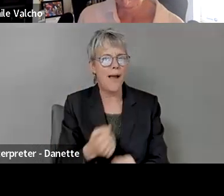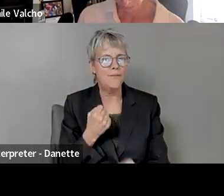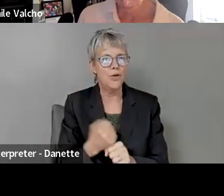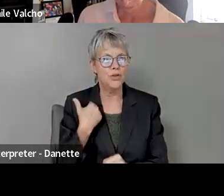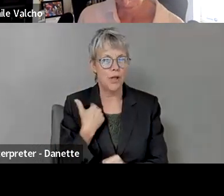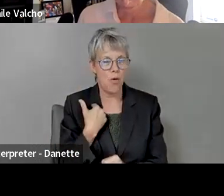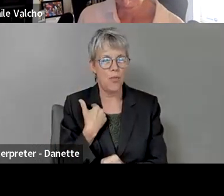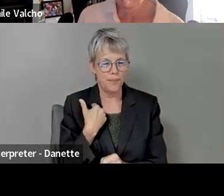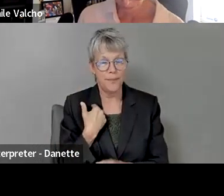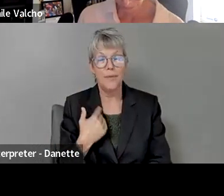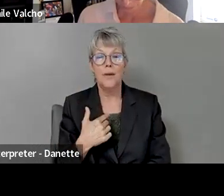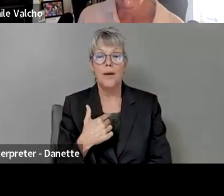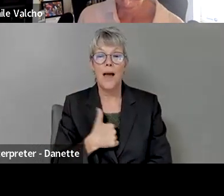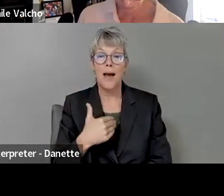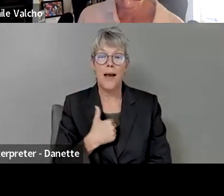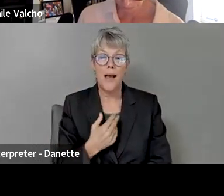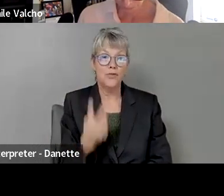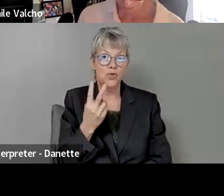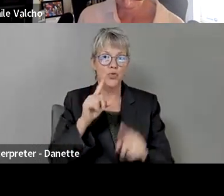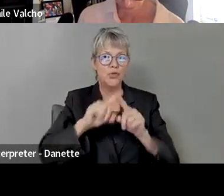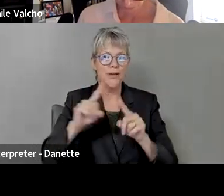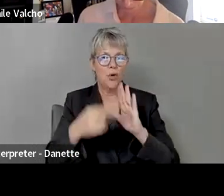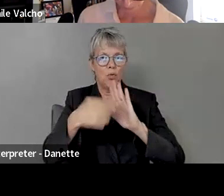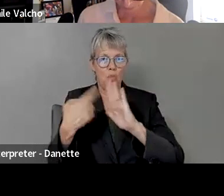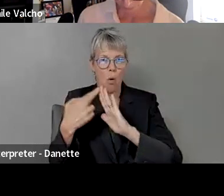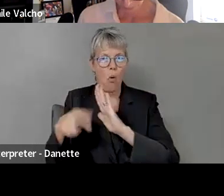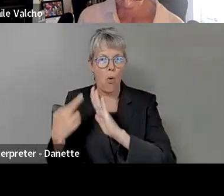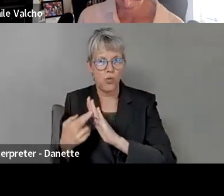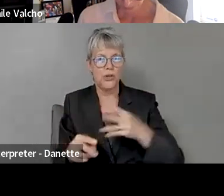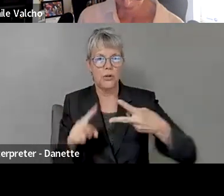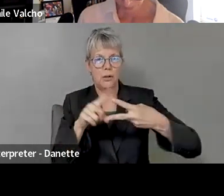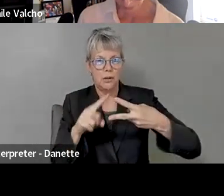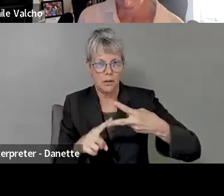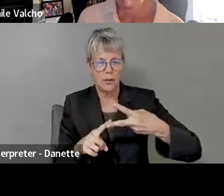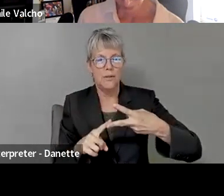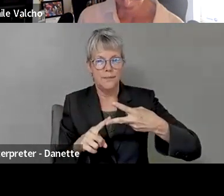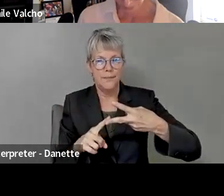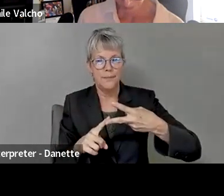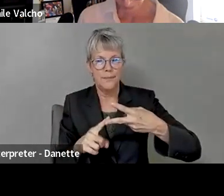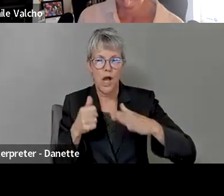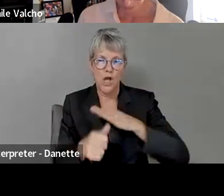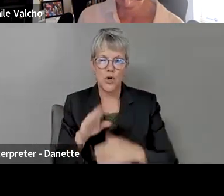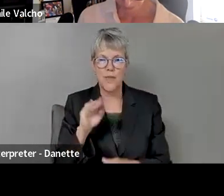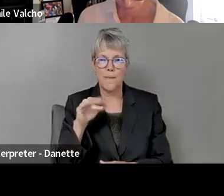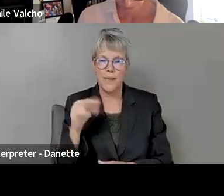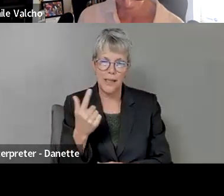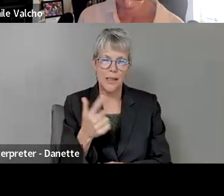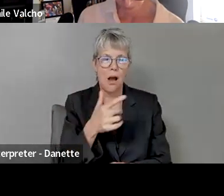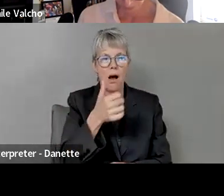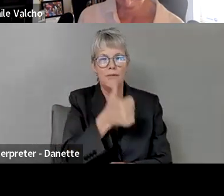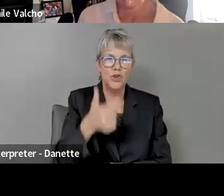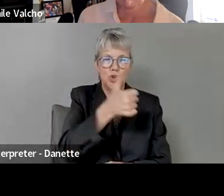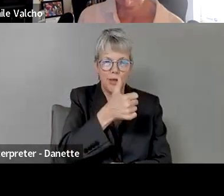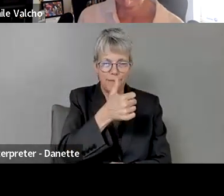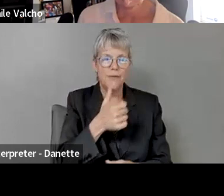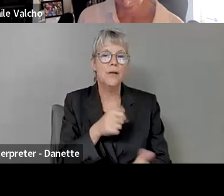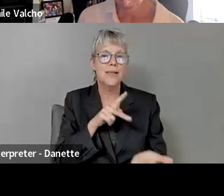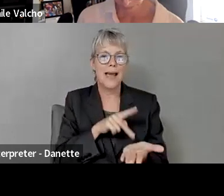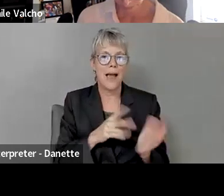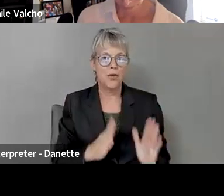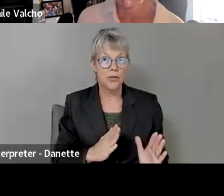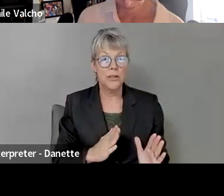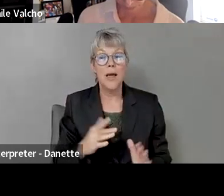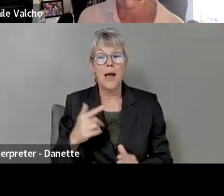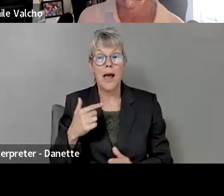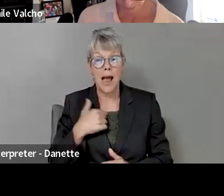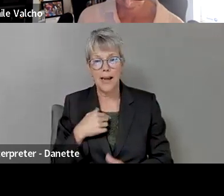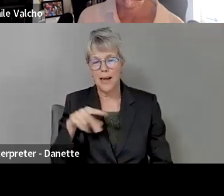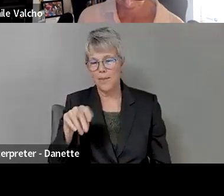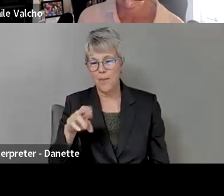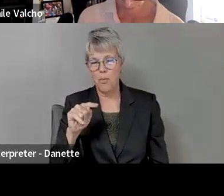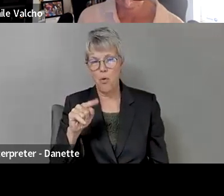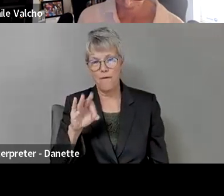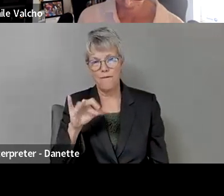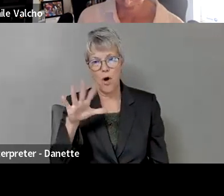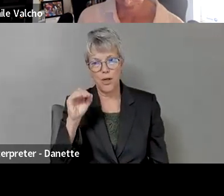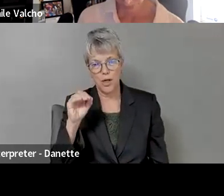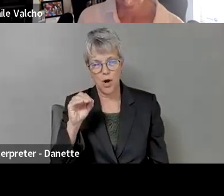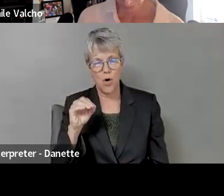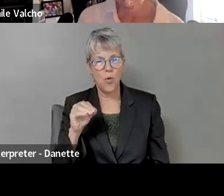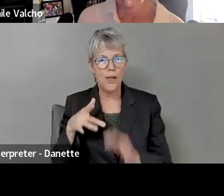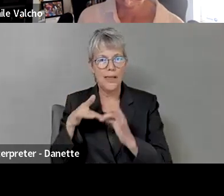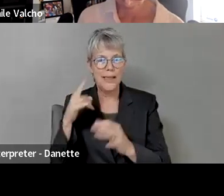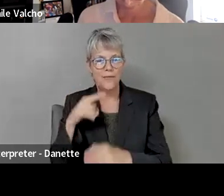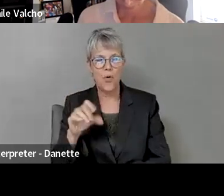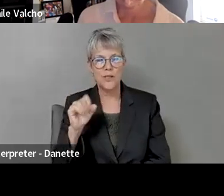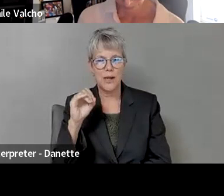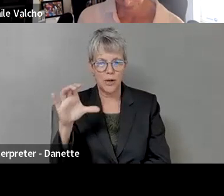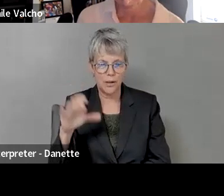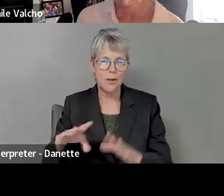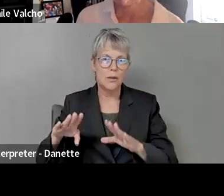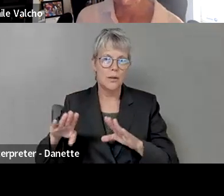Carrie Brown: Um! I have a couple of different roles in the department. Um under the ah billing of chief psychiatrists. One is Ah, I am the portfolio Lead for the Secretary's priority of behavioral health and resilience.